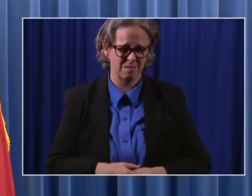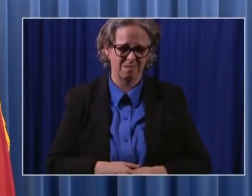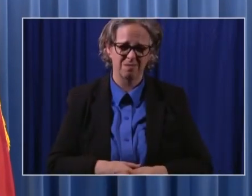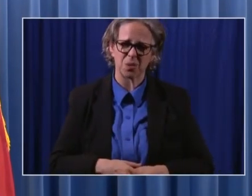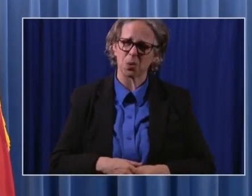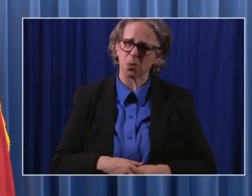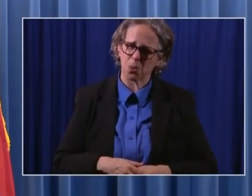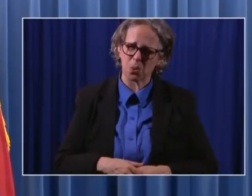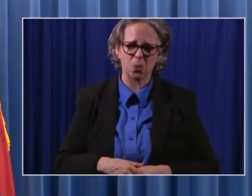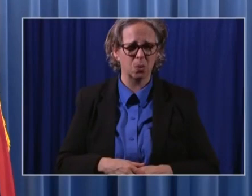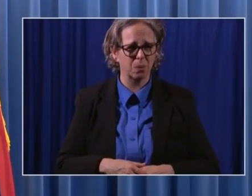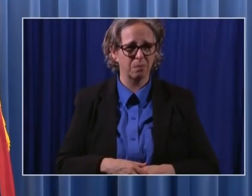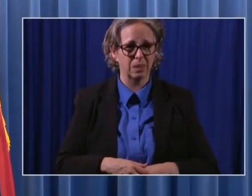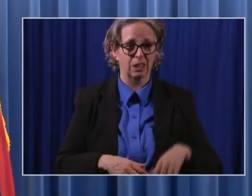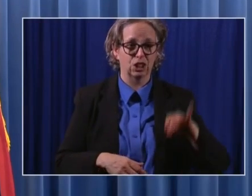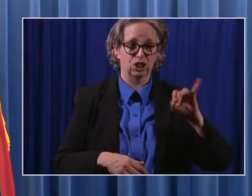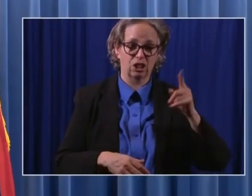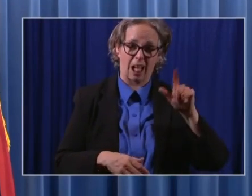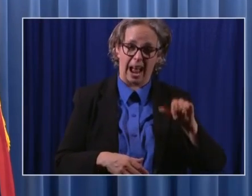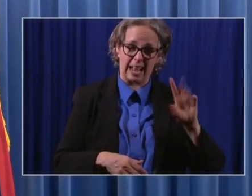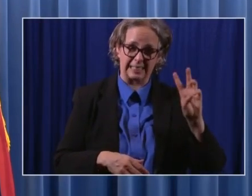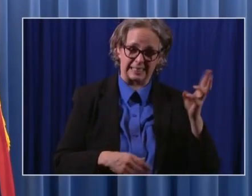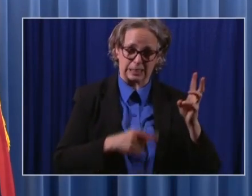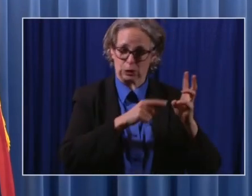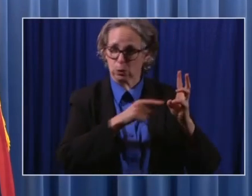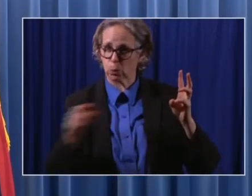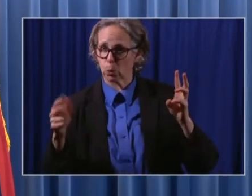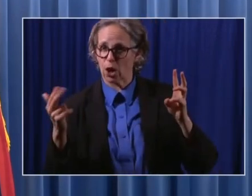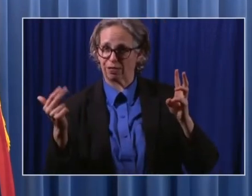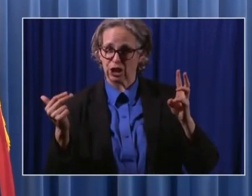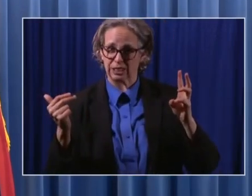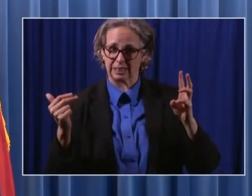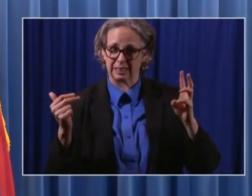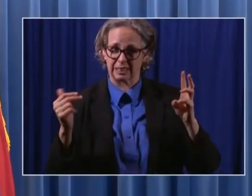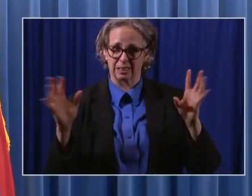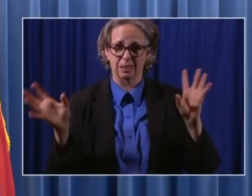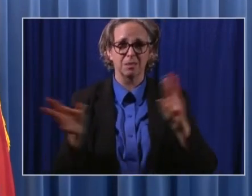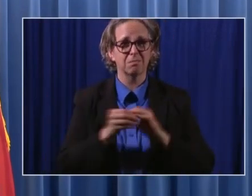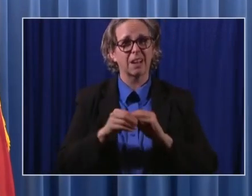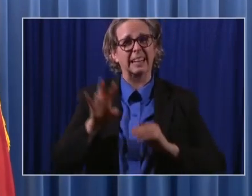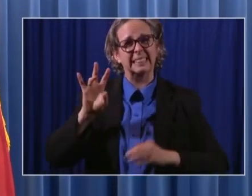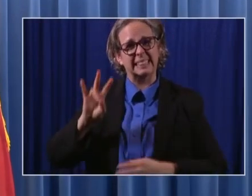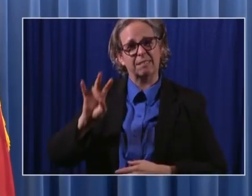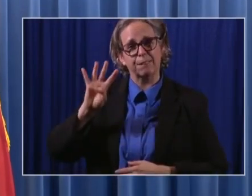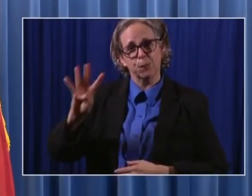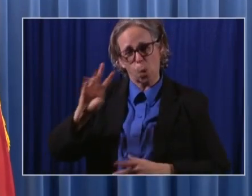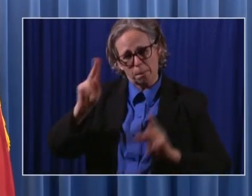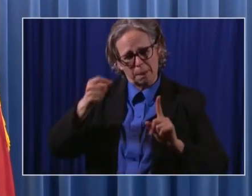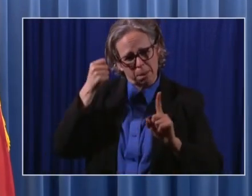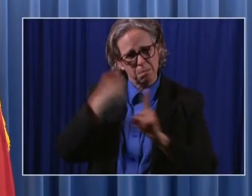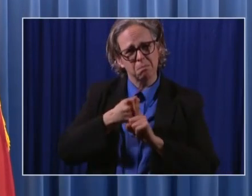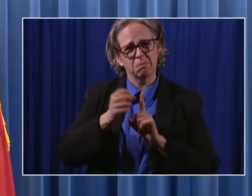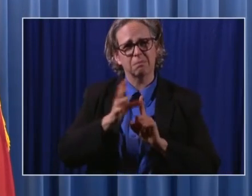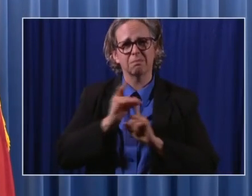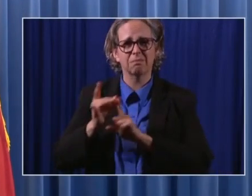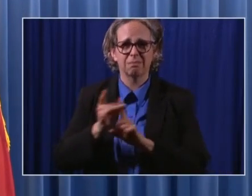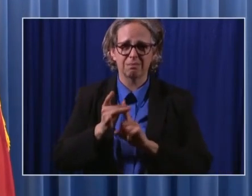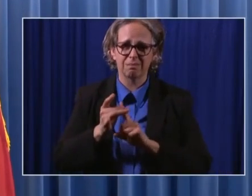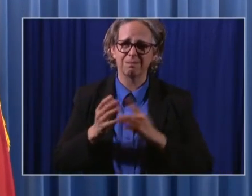FOR THE PAST THREE WEEKS. OPENING TO HEALTH OFFICIALS, ADINA COUNTY SAW 74 CASES DURING THE SEVEN-DAY PERIOD OF